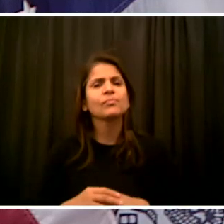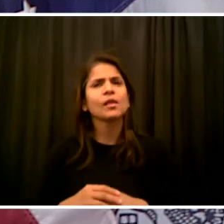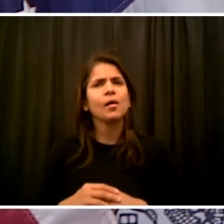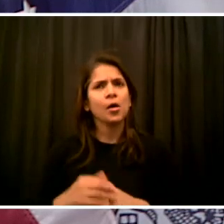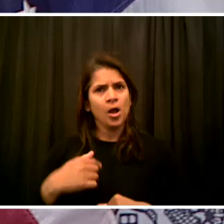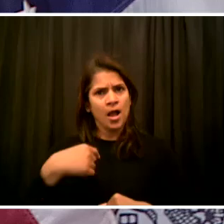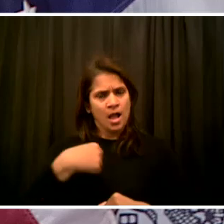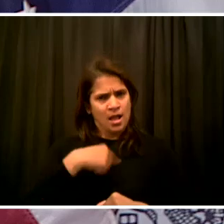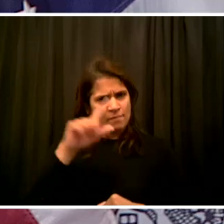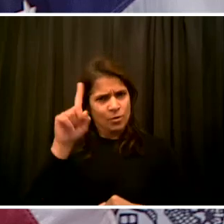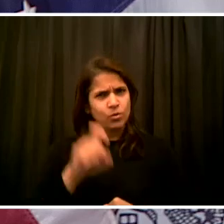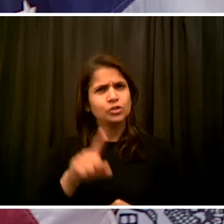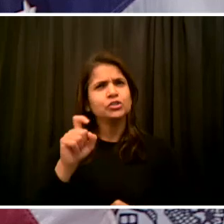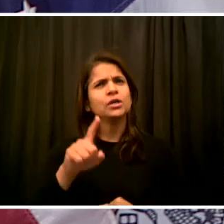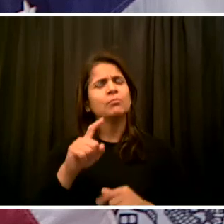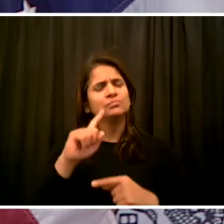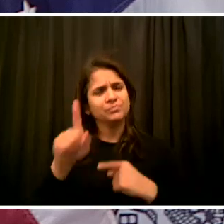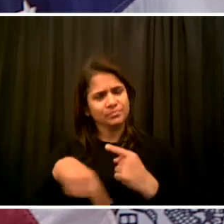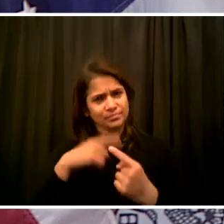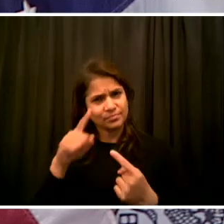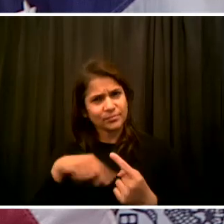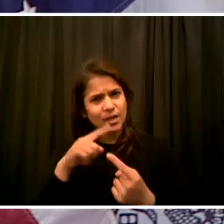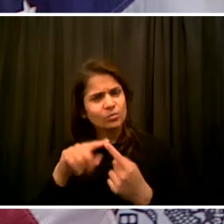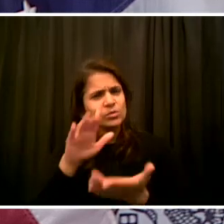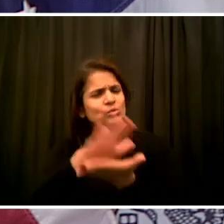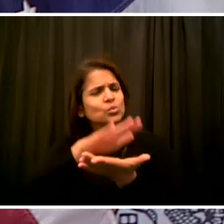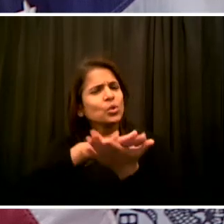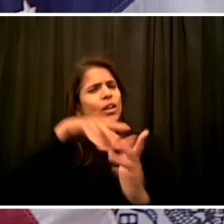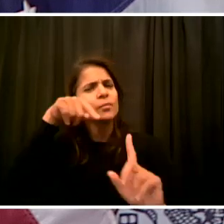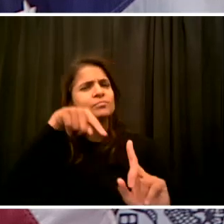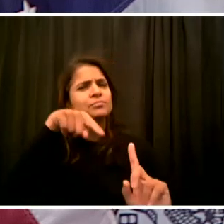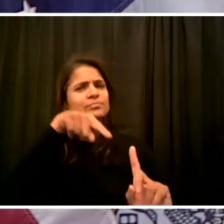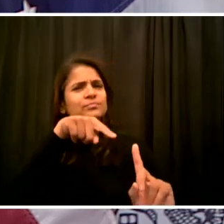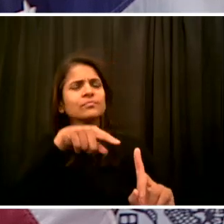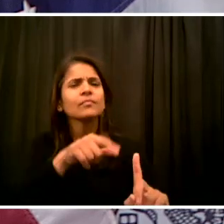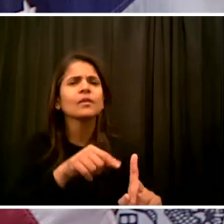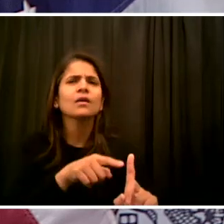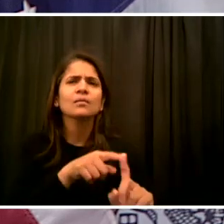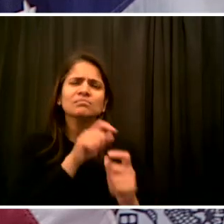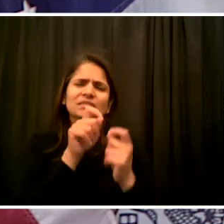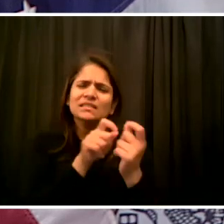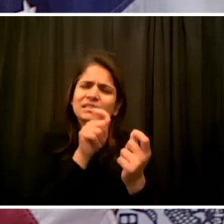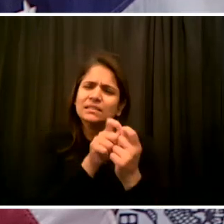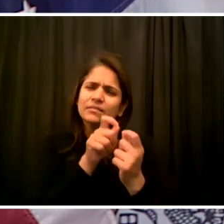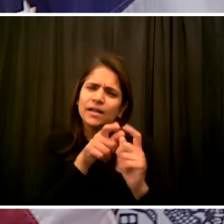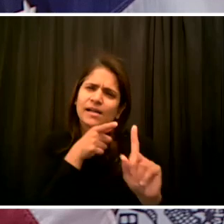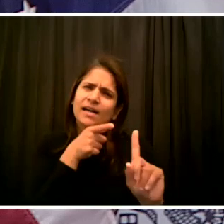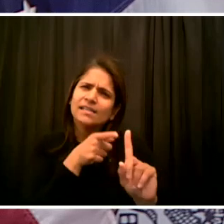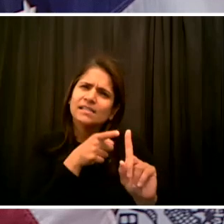ABOUT THE SCHOOLS AND PARTICULARLY ABOUT REALLY